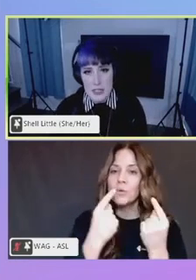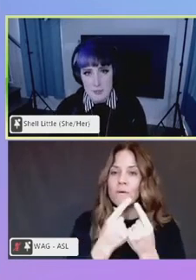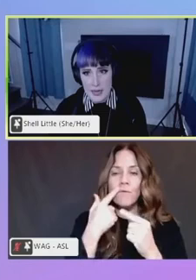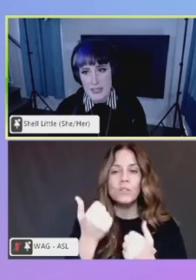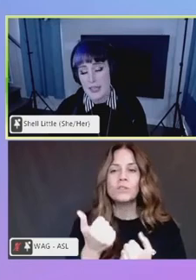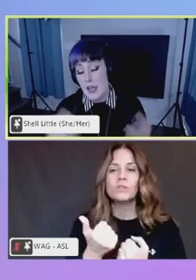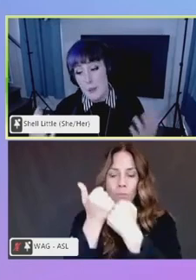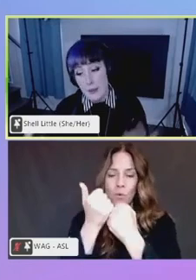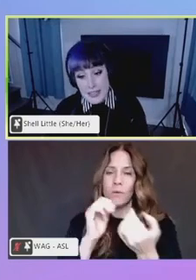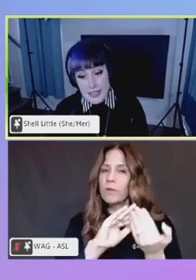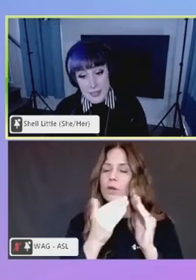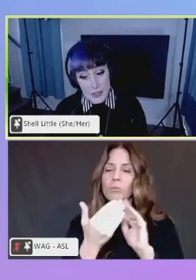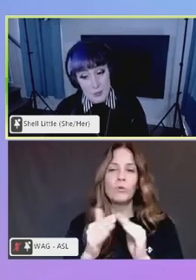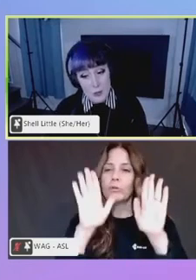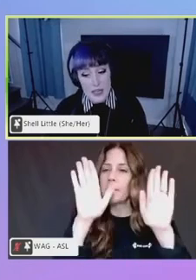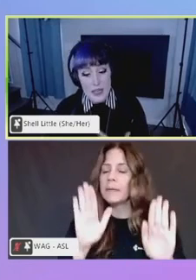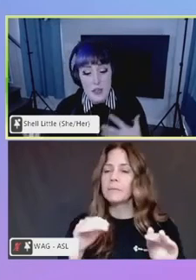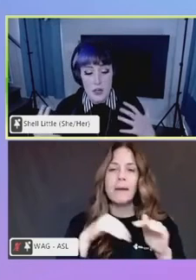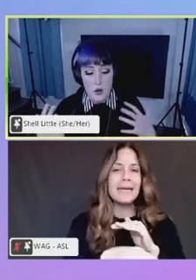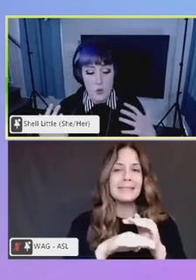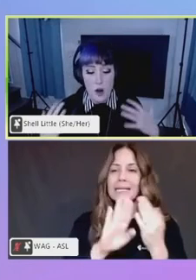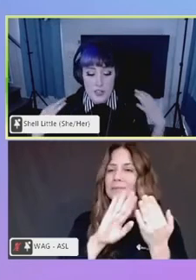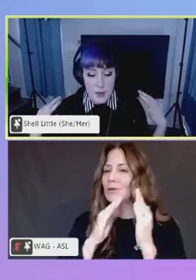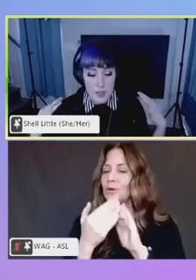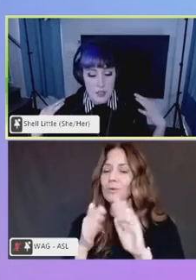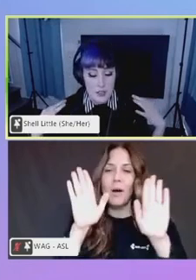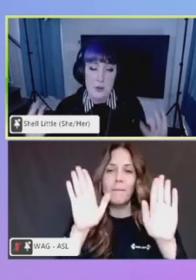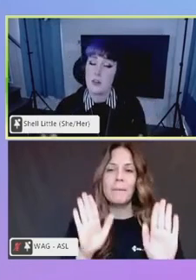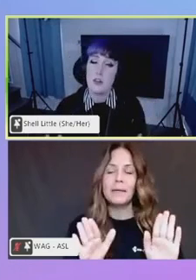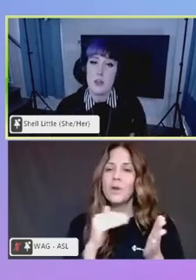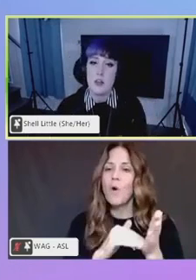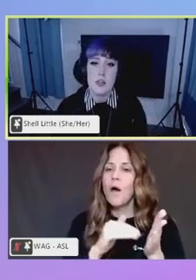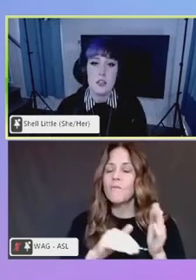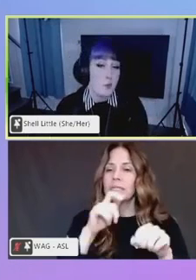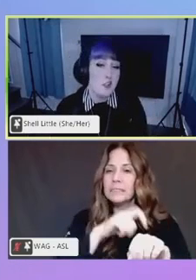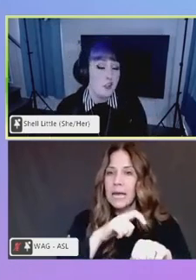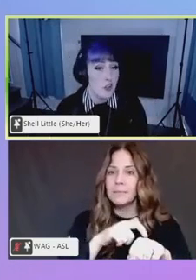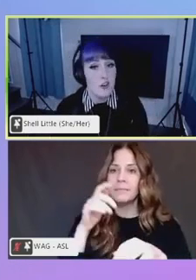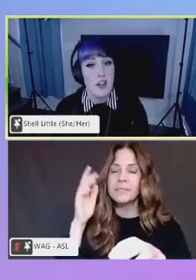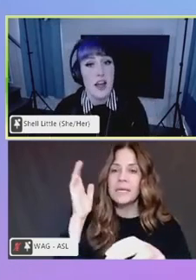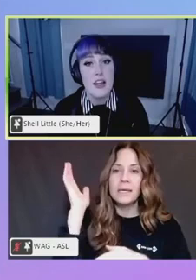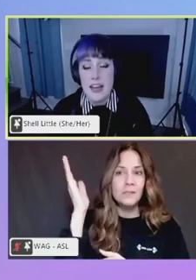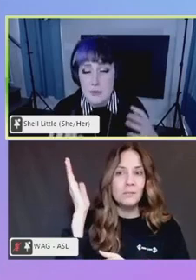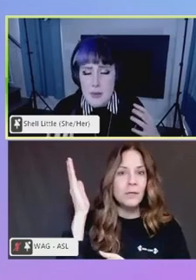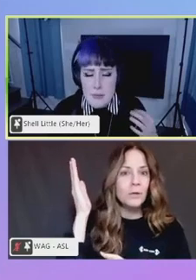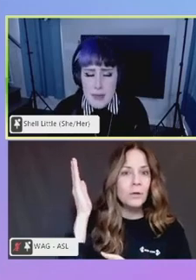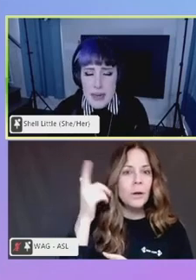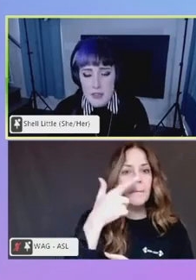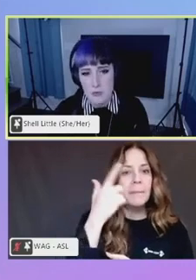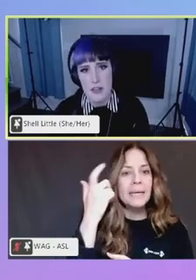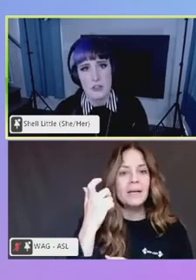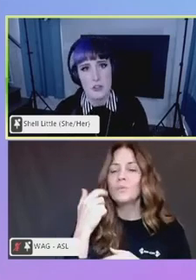safe to be transparent as well. So next is find an accessibility professionals group for support.